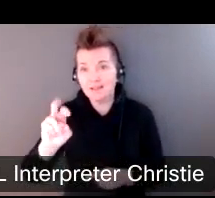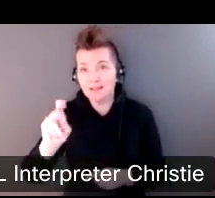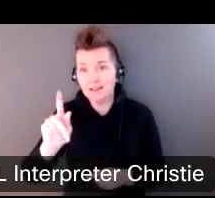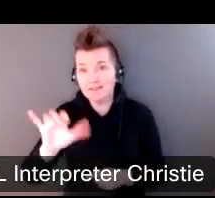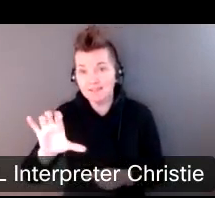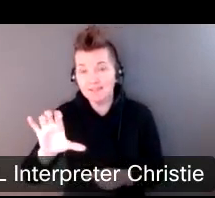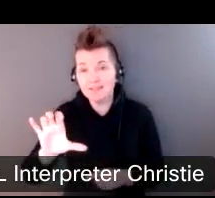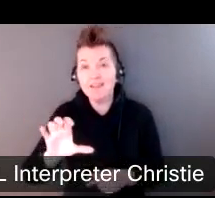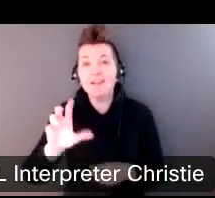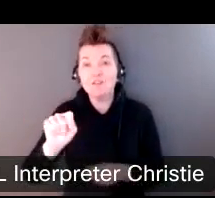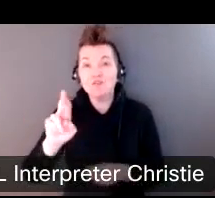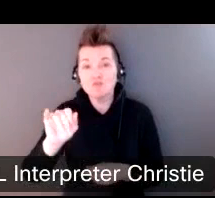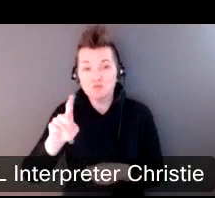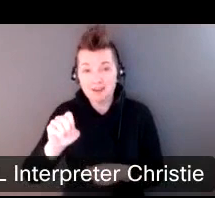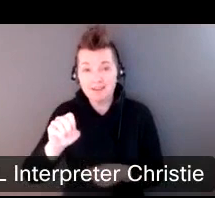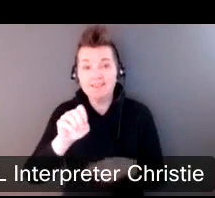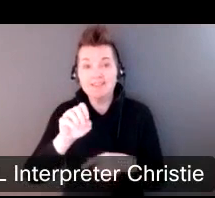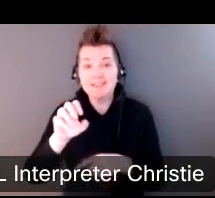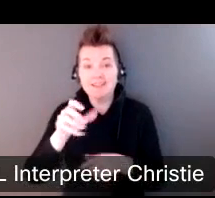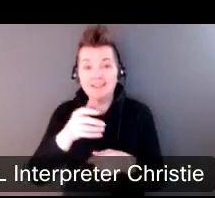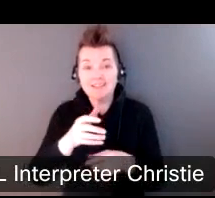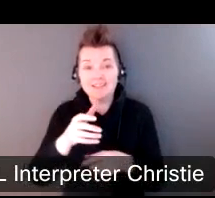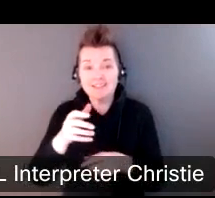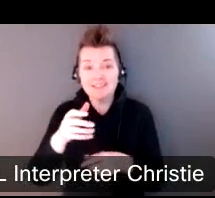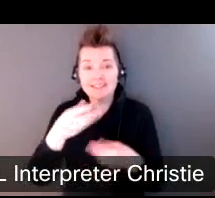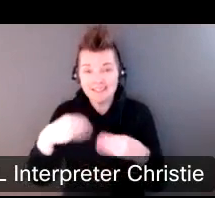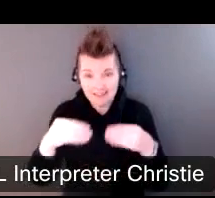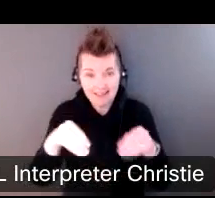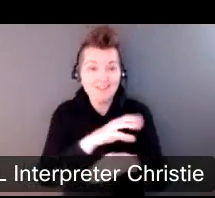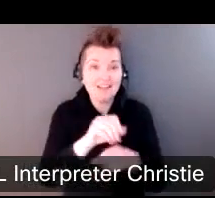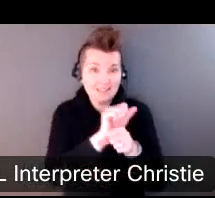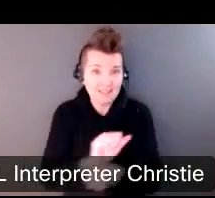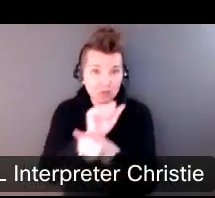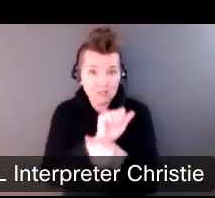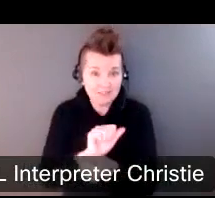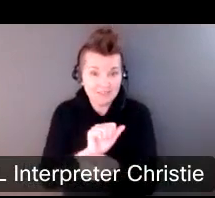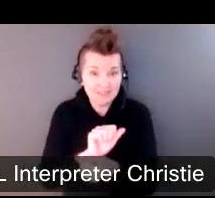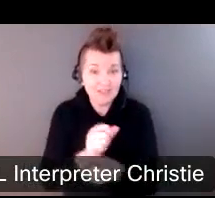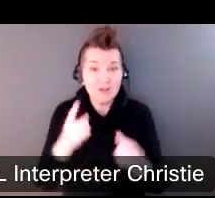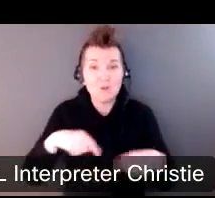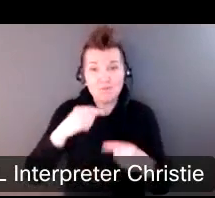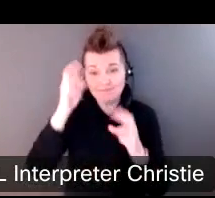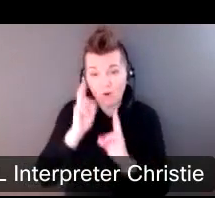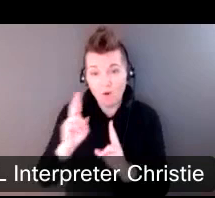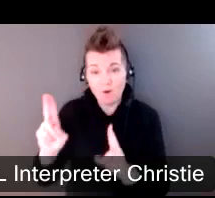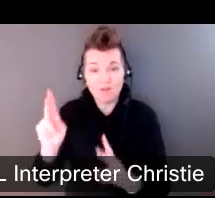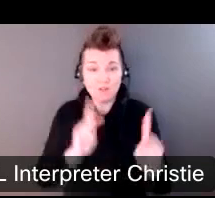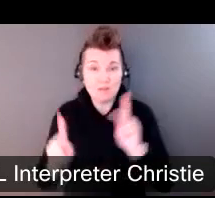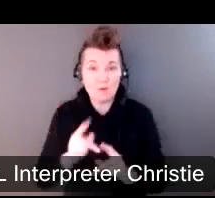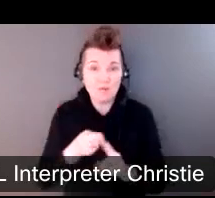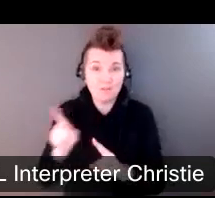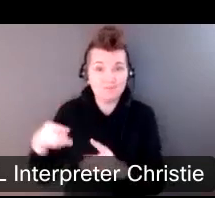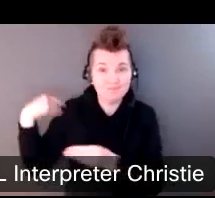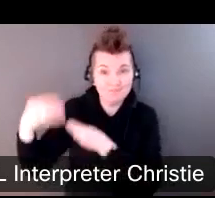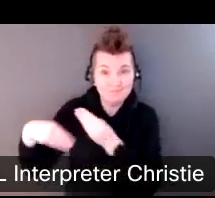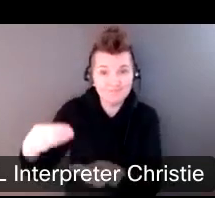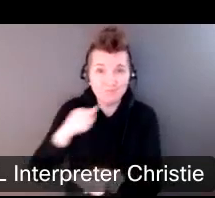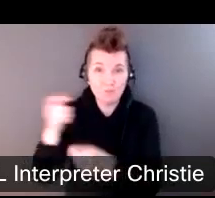We pay tribute to those ancestors of African origin and descent. Thank you.